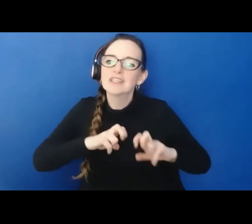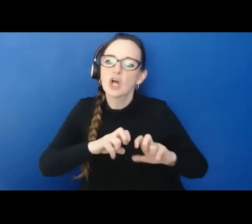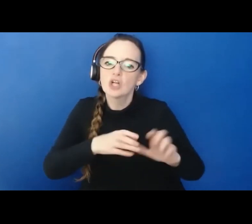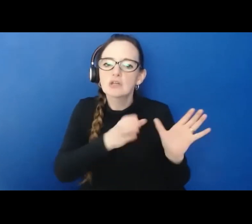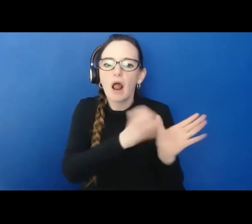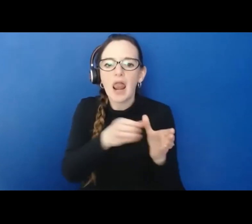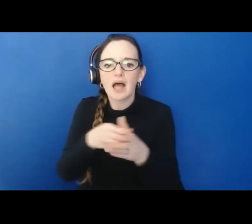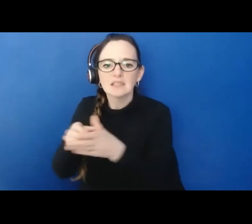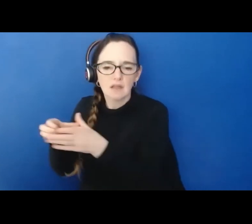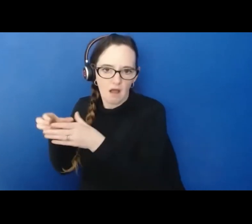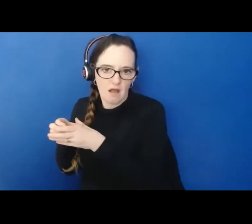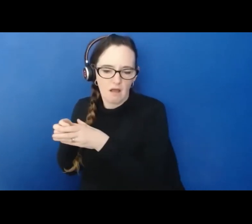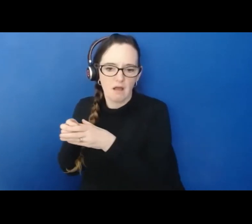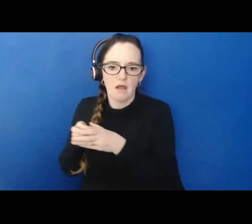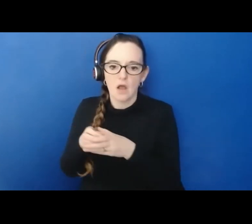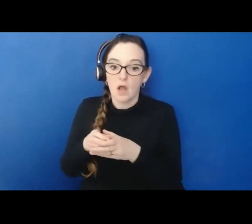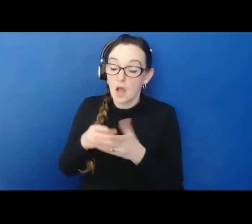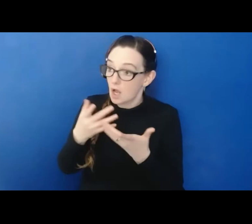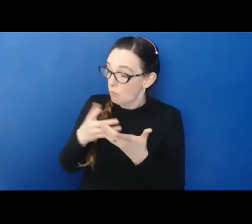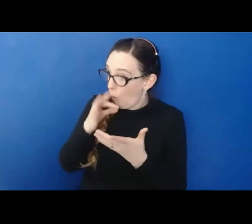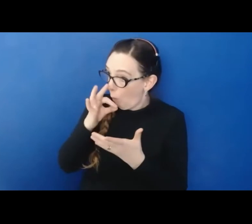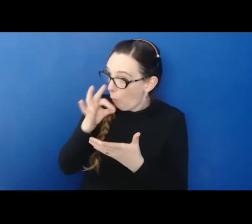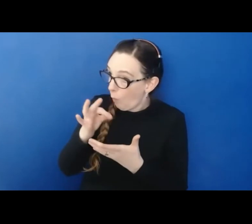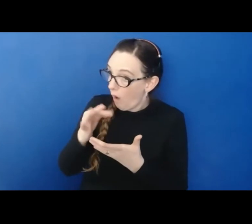a conversation between the producer curator and the artist